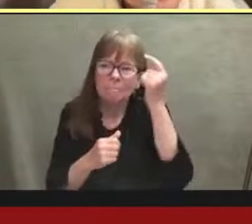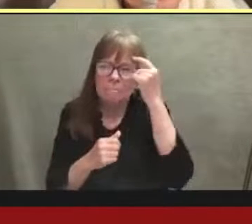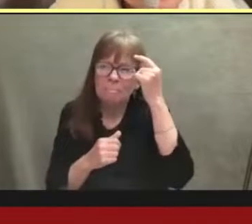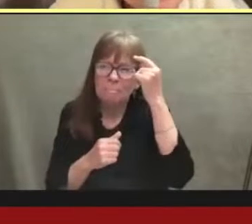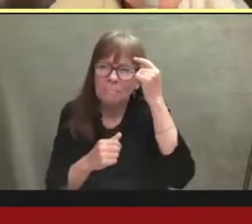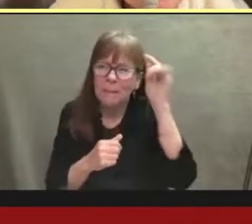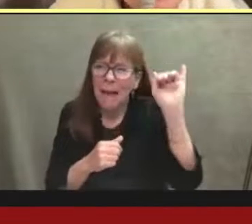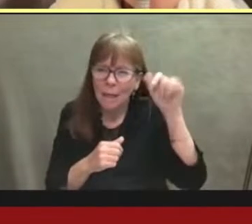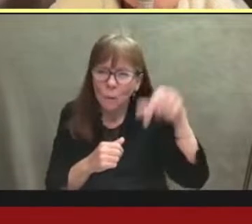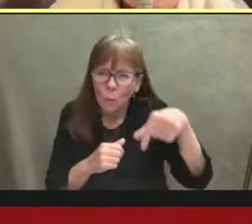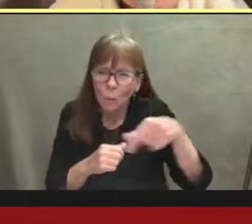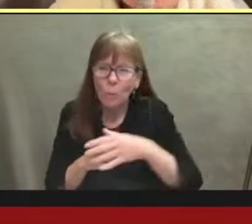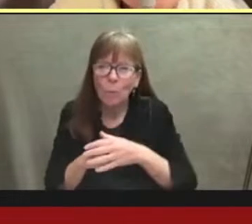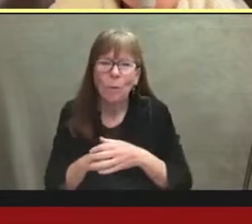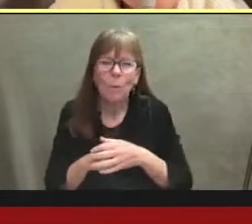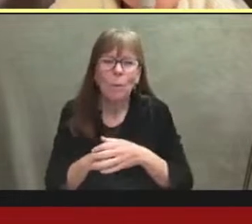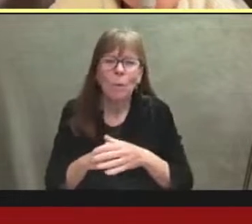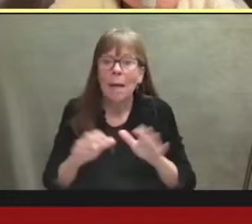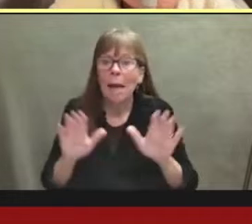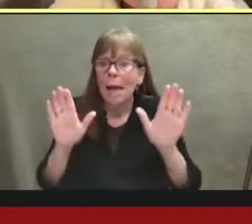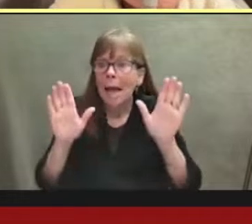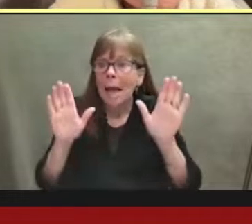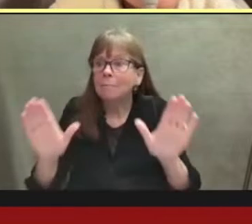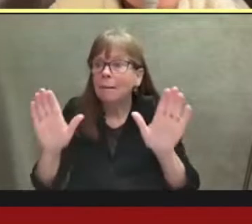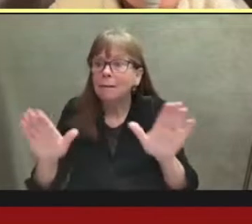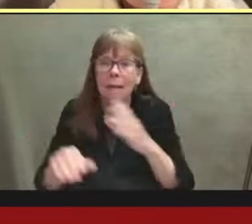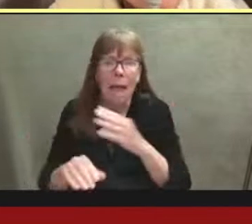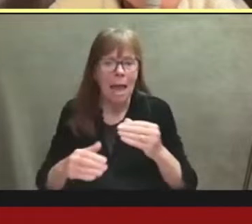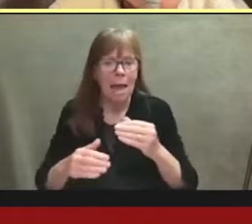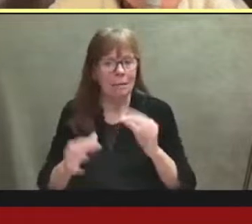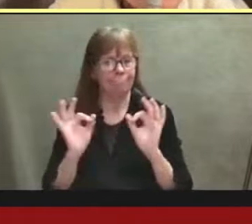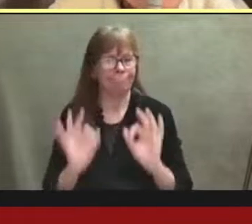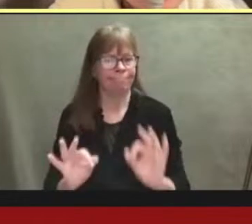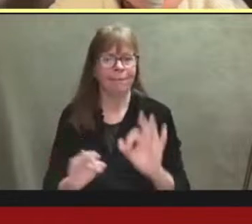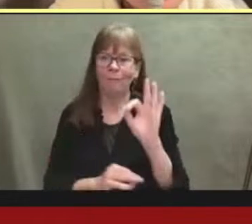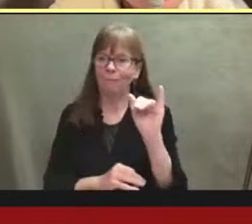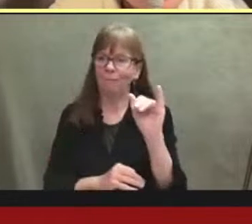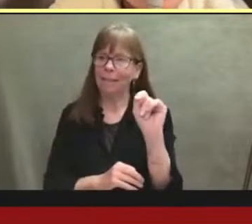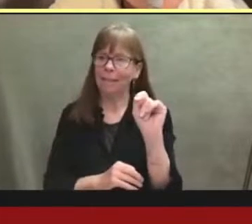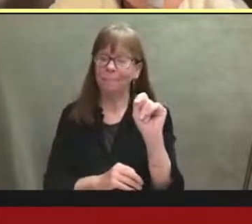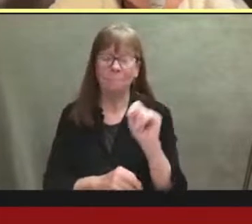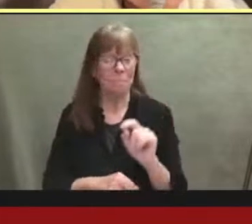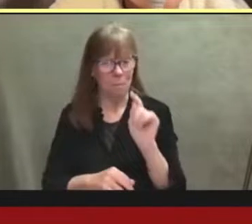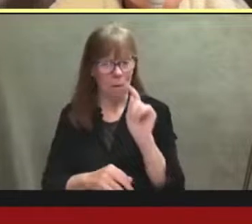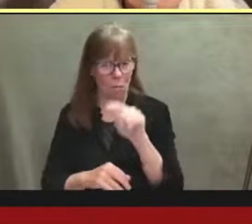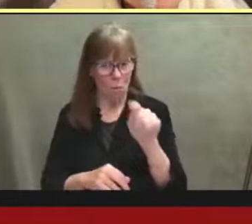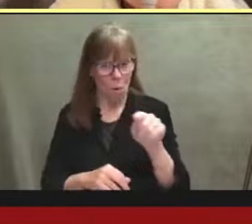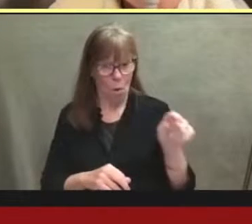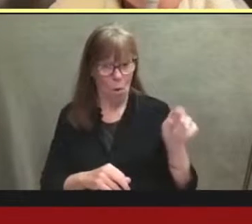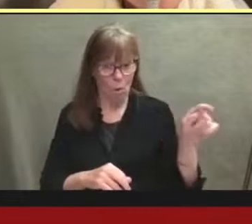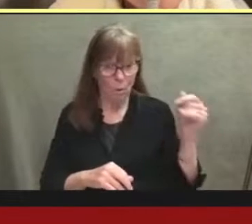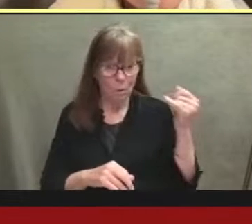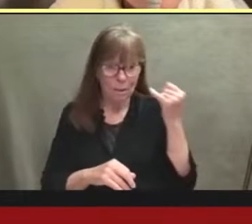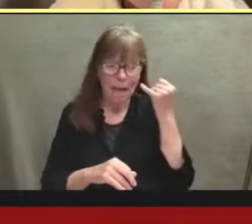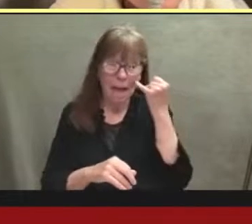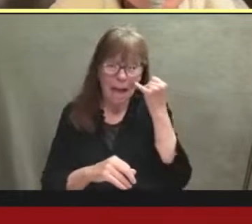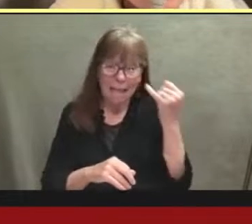excellence and fitness. These constructed ideas are deeply rooted in eugenics,